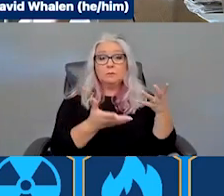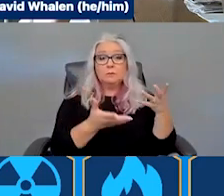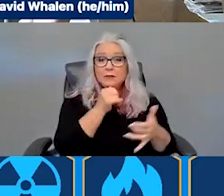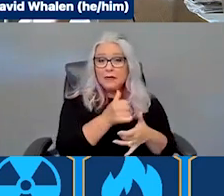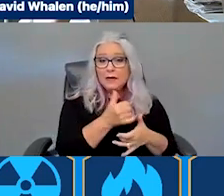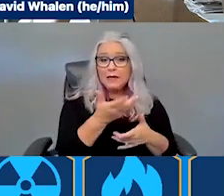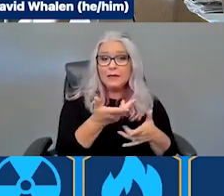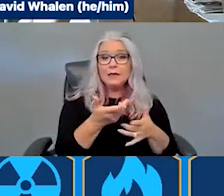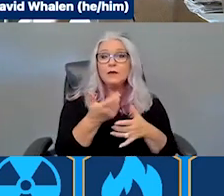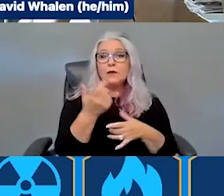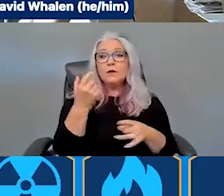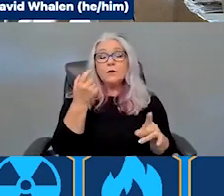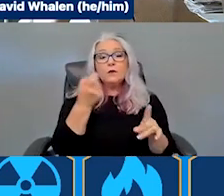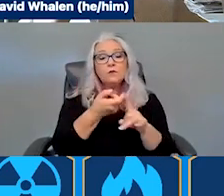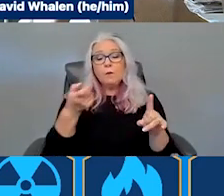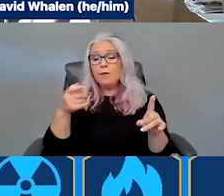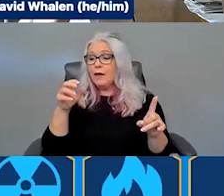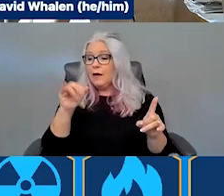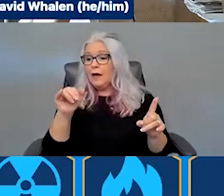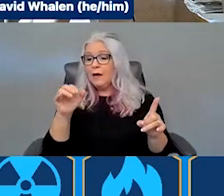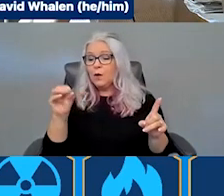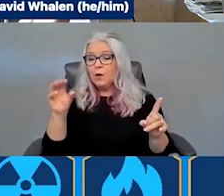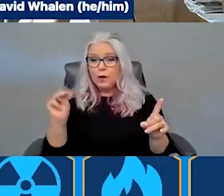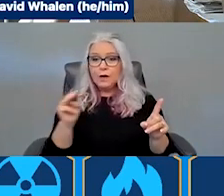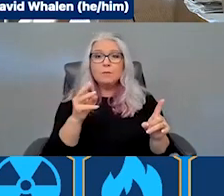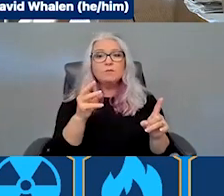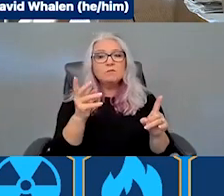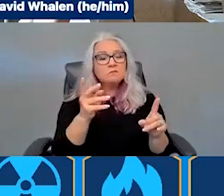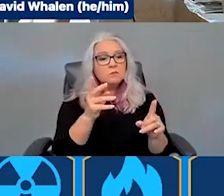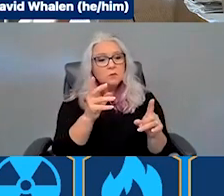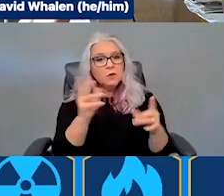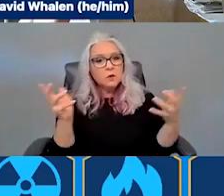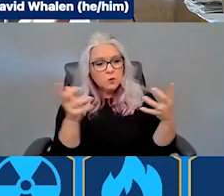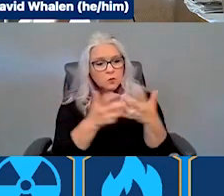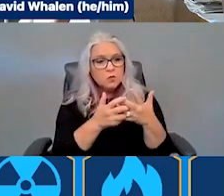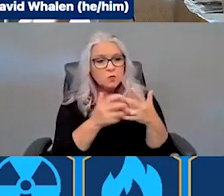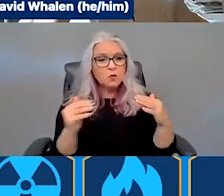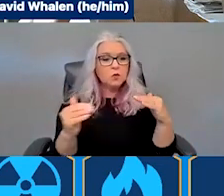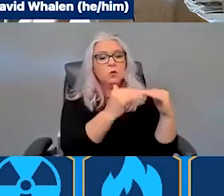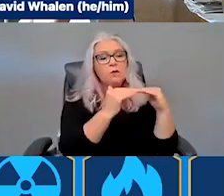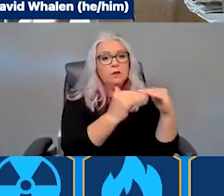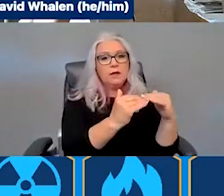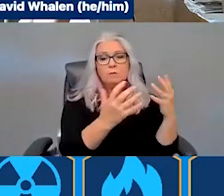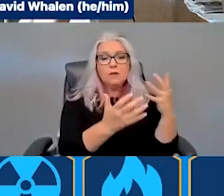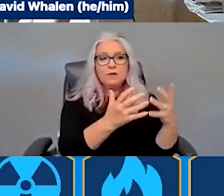the IOM that it's supposed to be functionally equivalent because we adapted to a strained environment. It does not